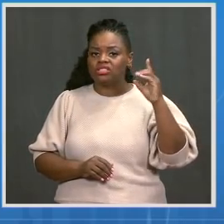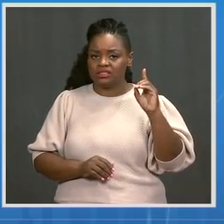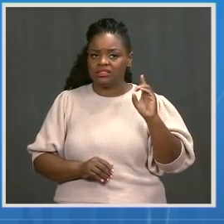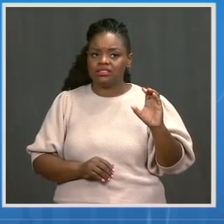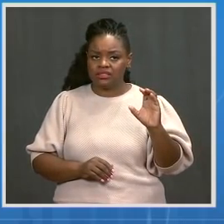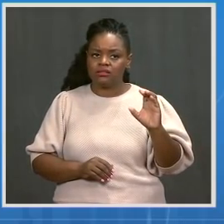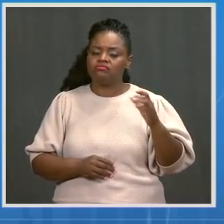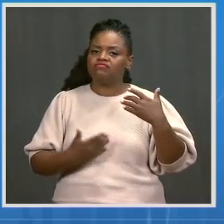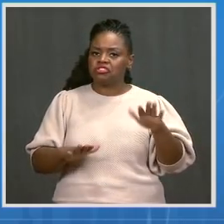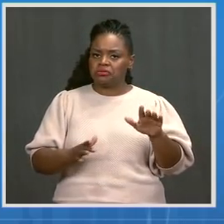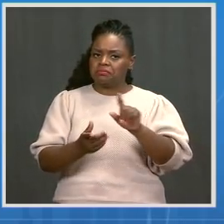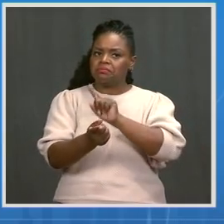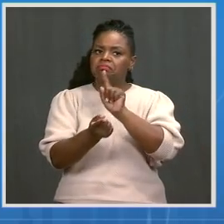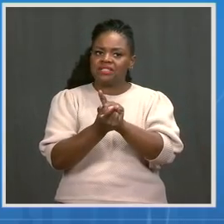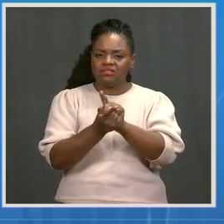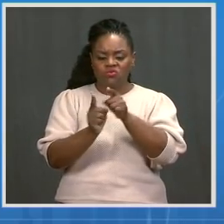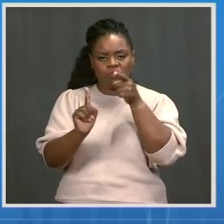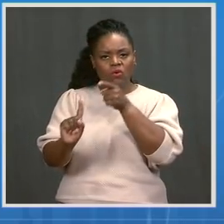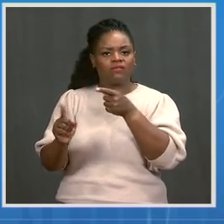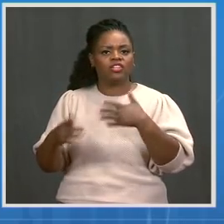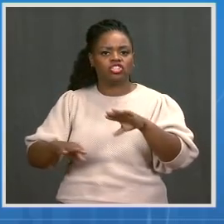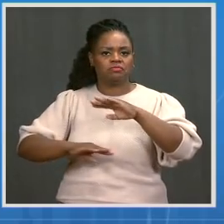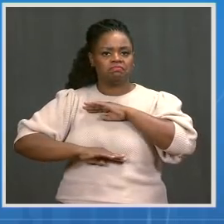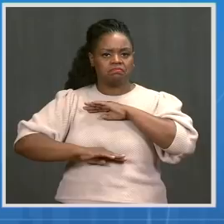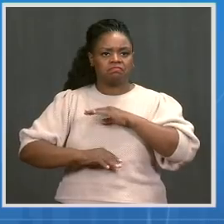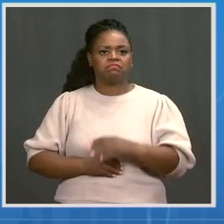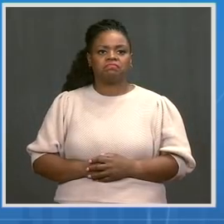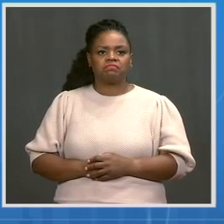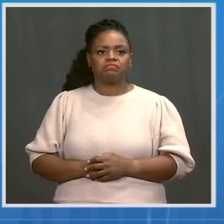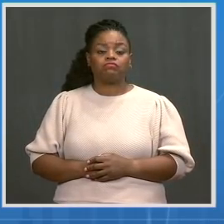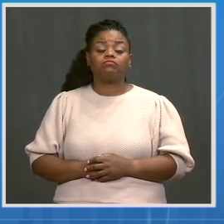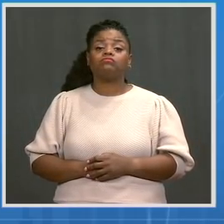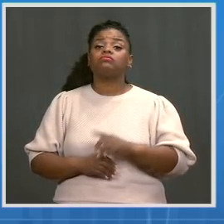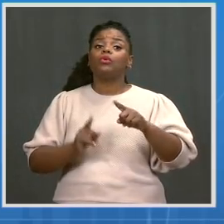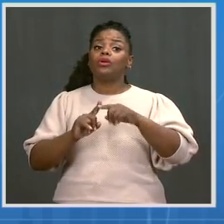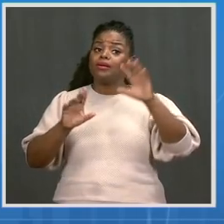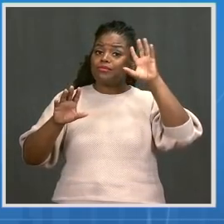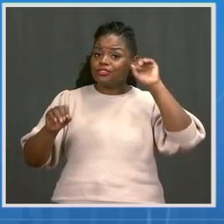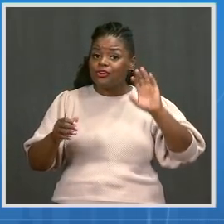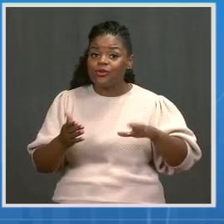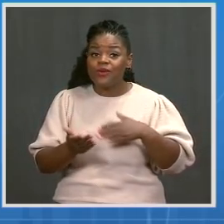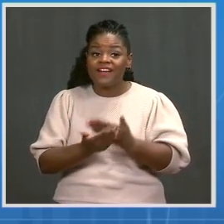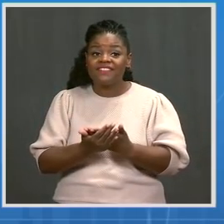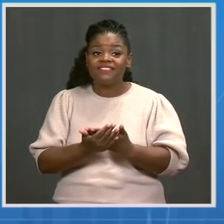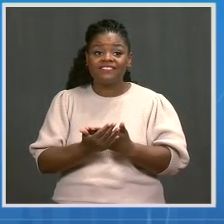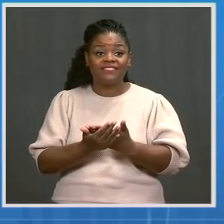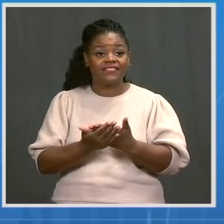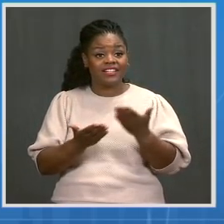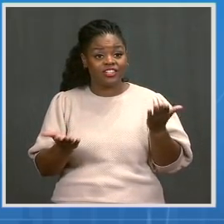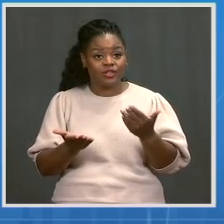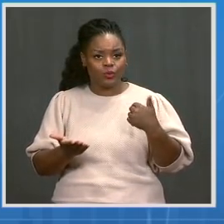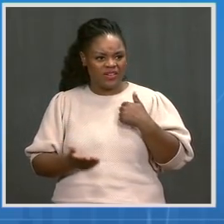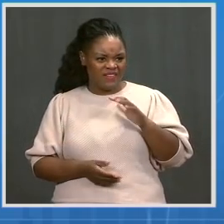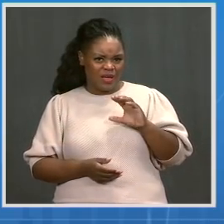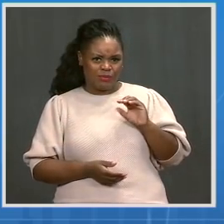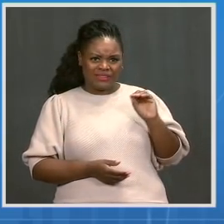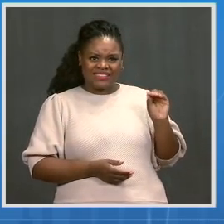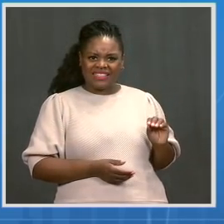And let's remember, when the President took office, we were at approximately 5 percent of adults with one shot. So, in just five months,